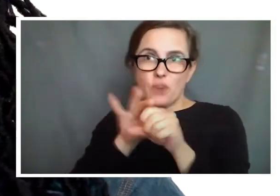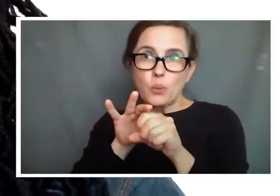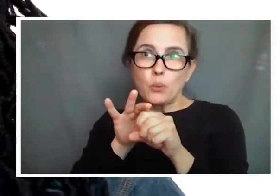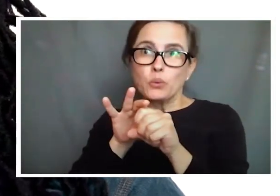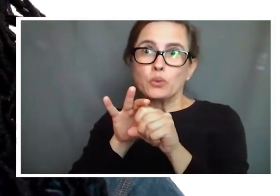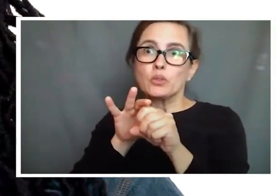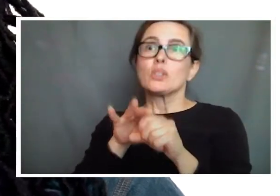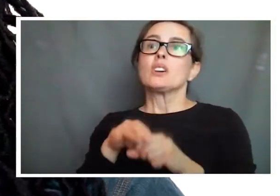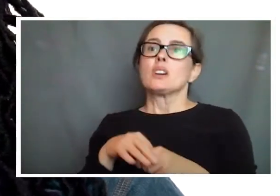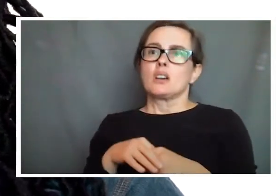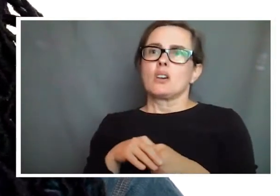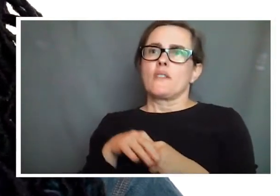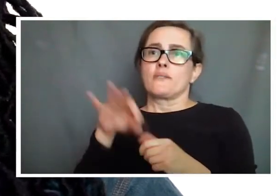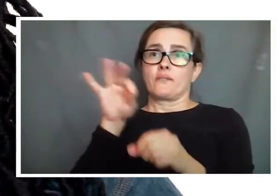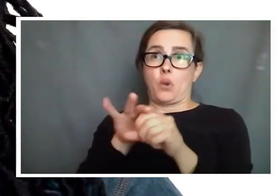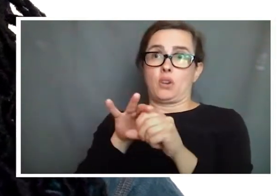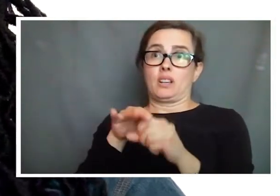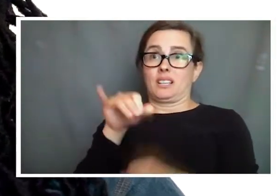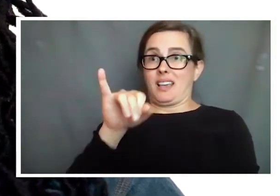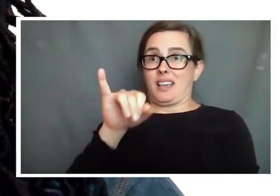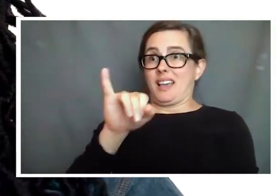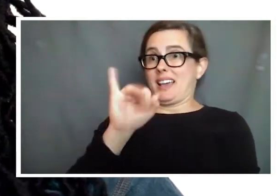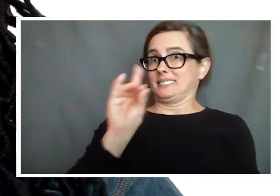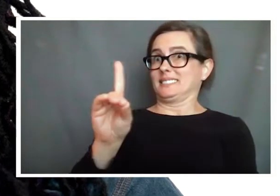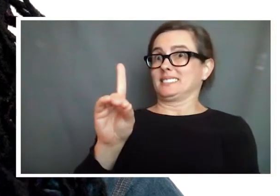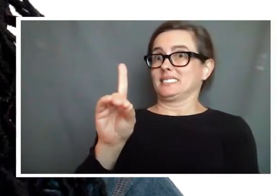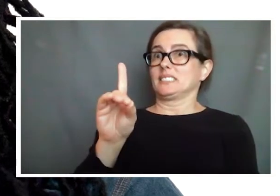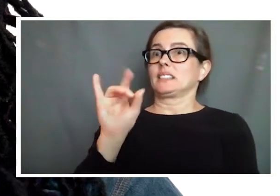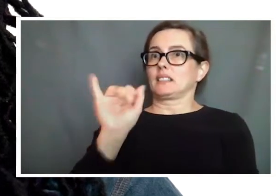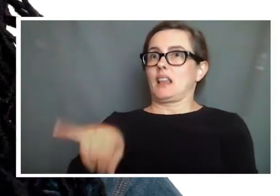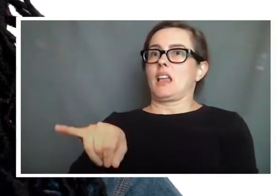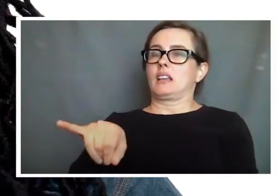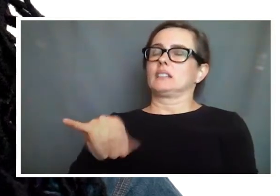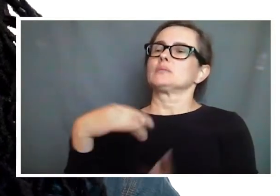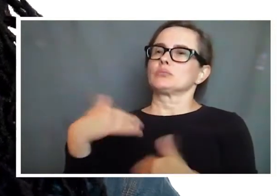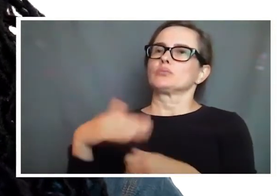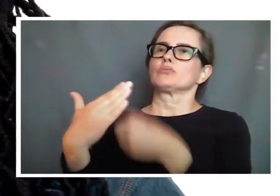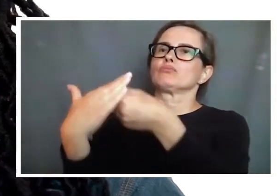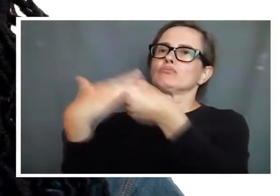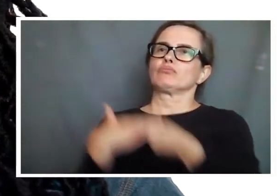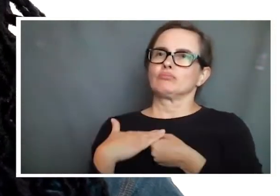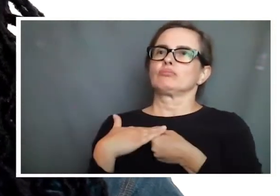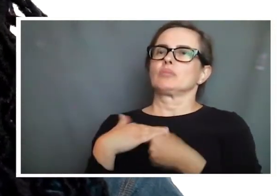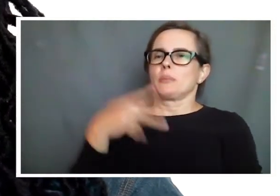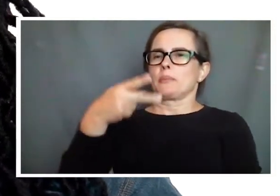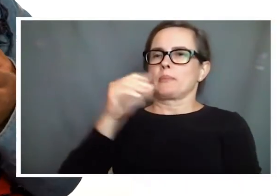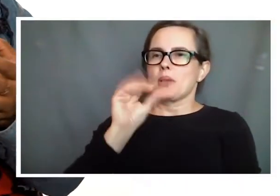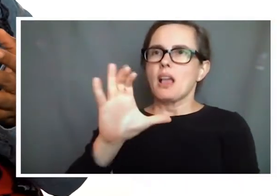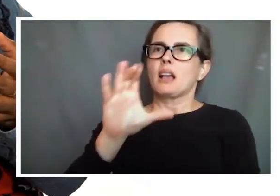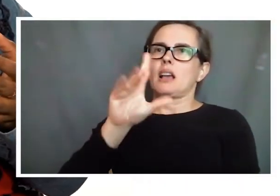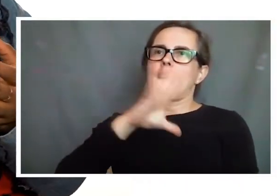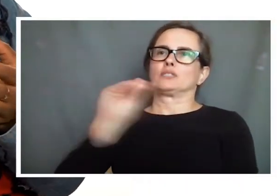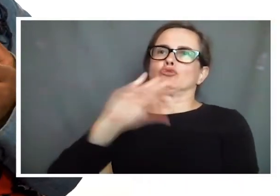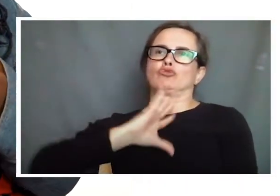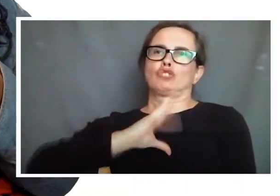2.3 million more disabled people could have cast their vote in the 2018 elections. So what is keeping us from voting? Voter ID laws have been called out